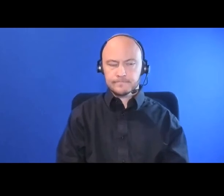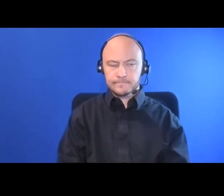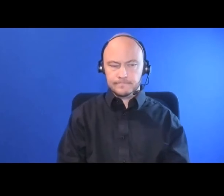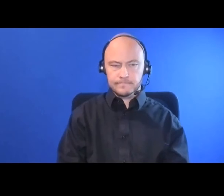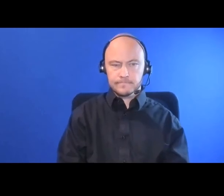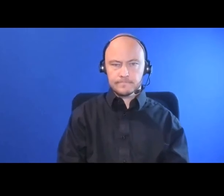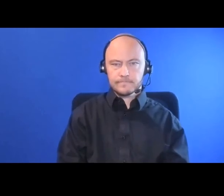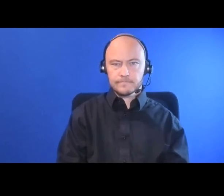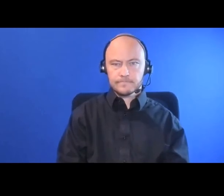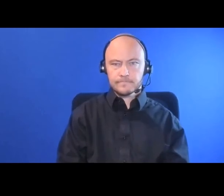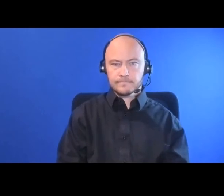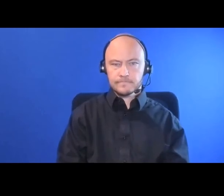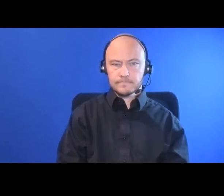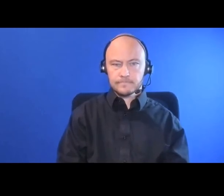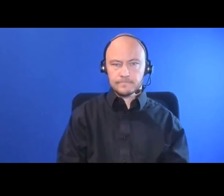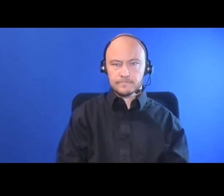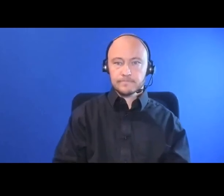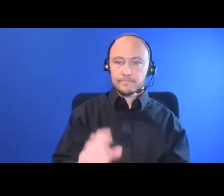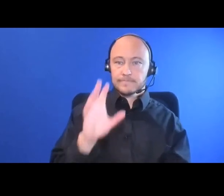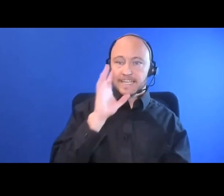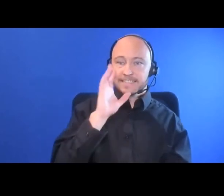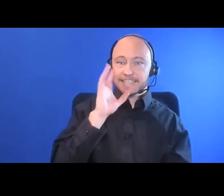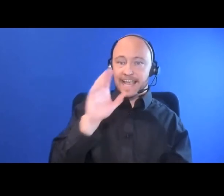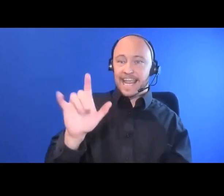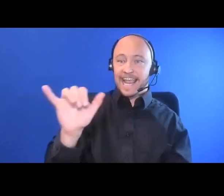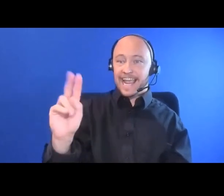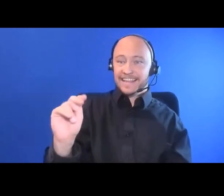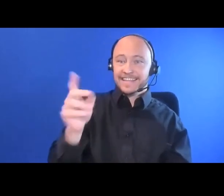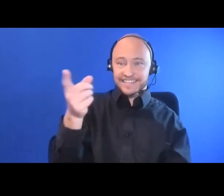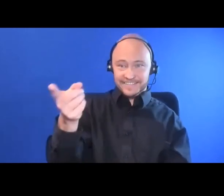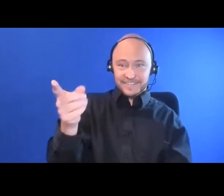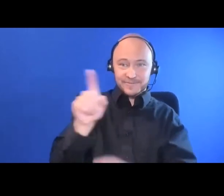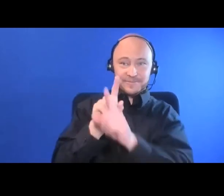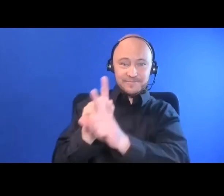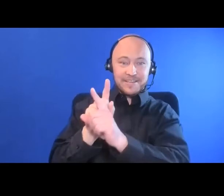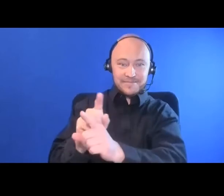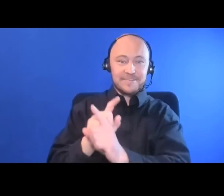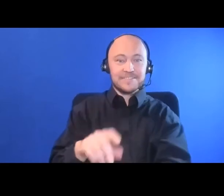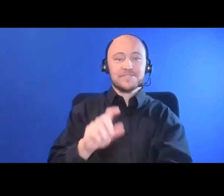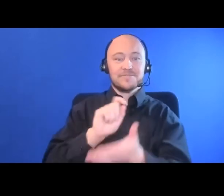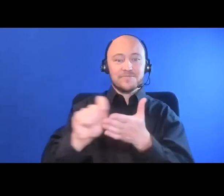Yes, hi, Eileen. Eileen was my mentor at the AWP writer to writer program.